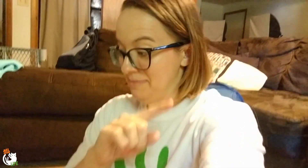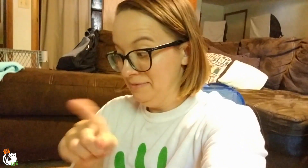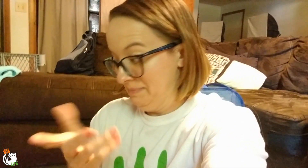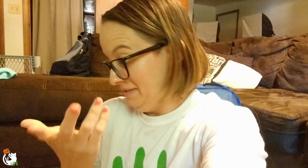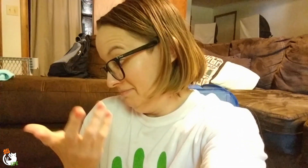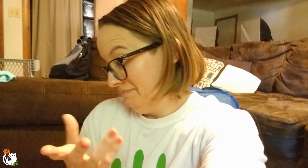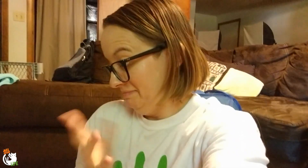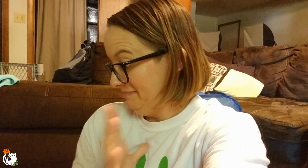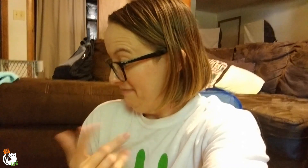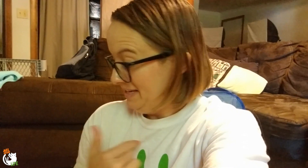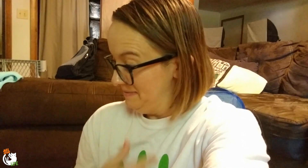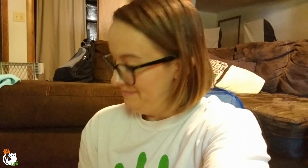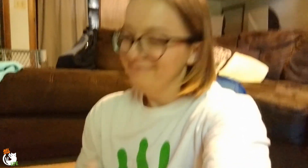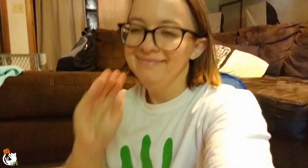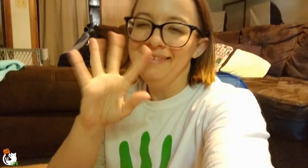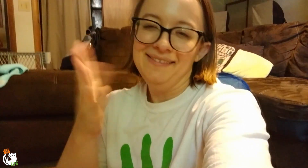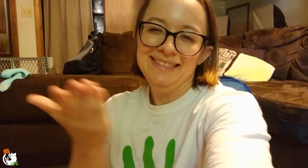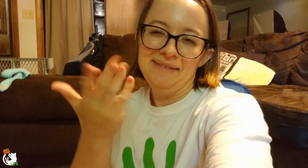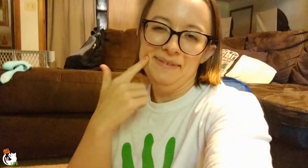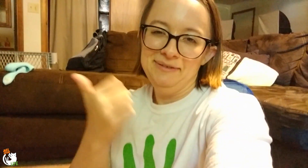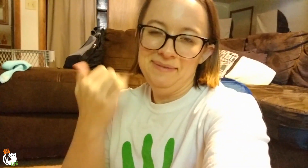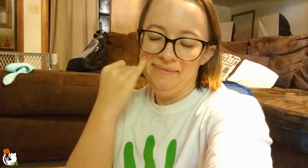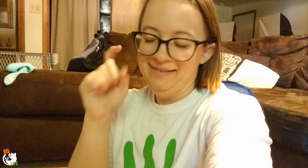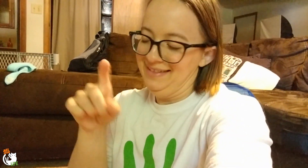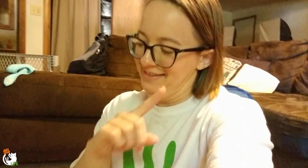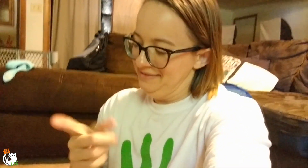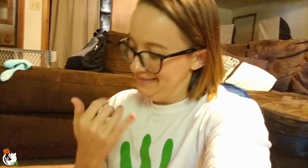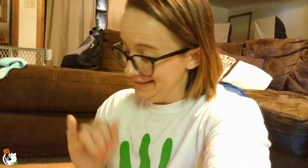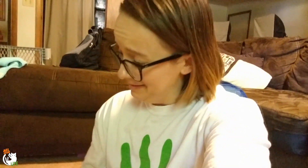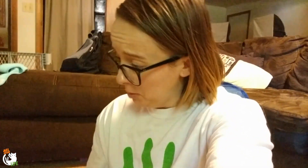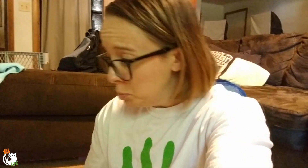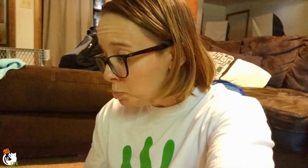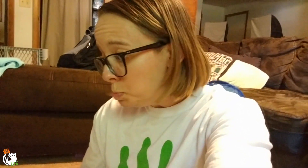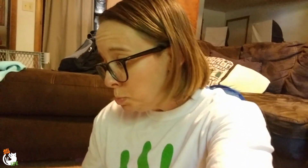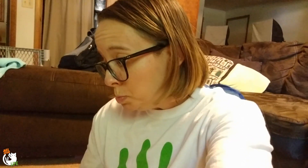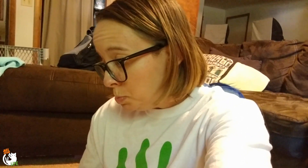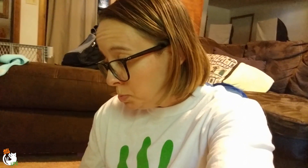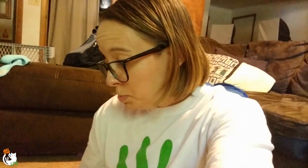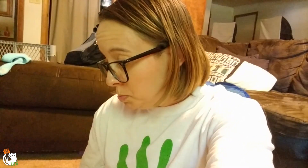Not exactly level or stable, but that's fine with me. Obviously he's gonna need some help, but ohh!